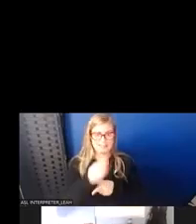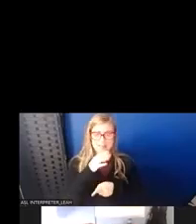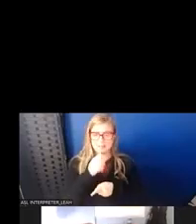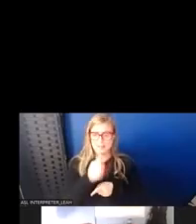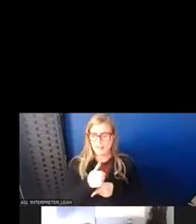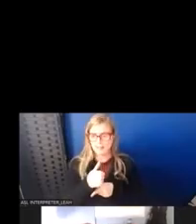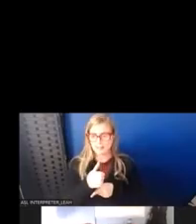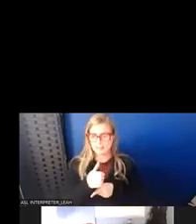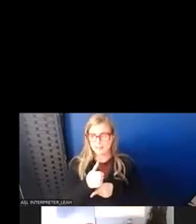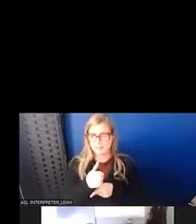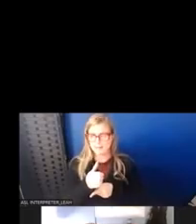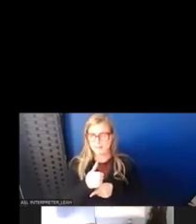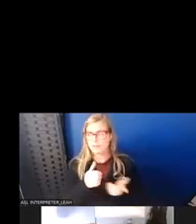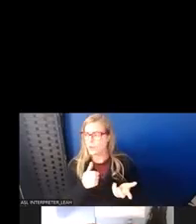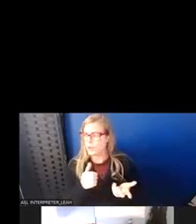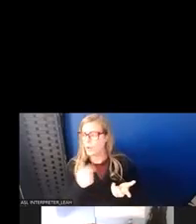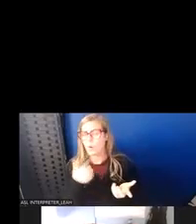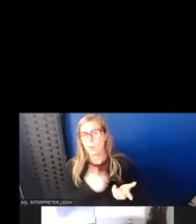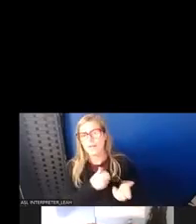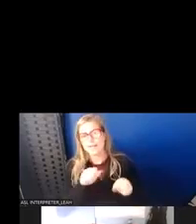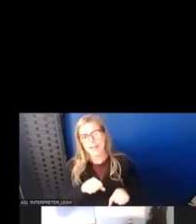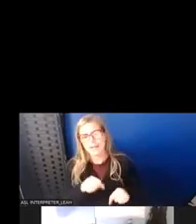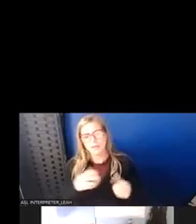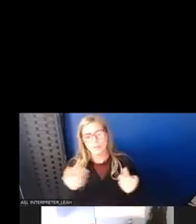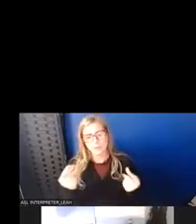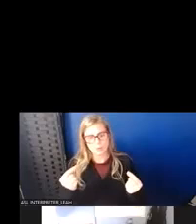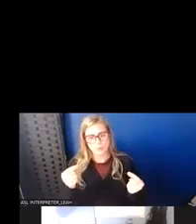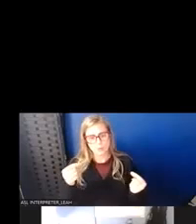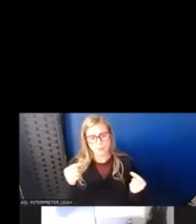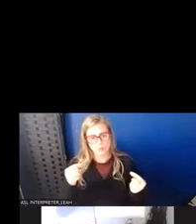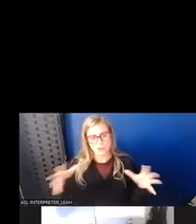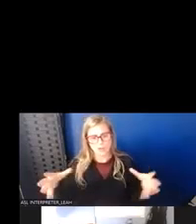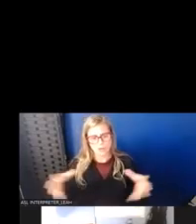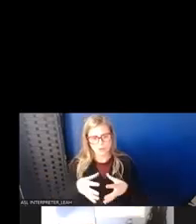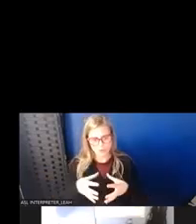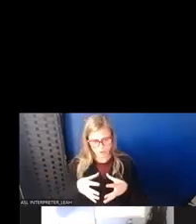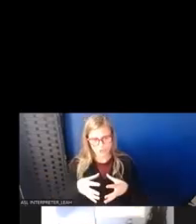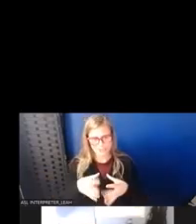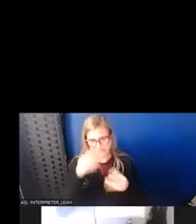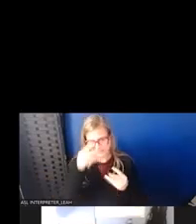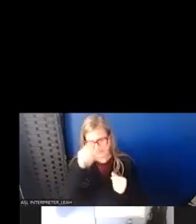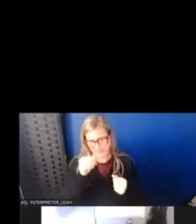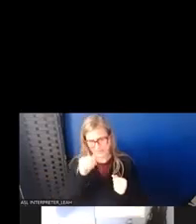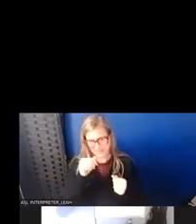convert, do convergent thinking. But if we want to have innovation and really be